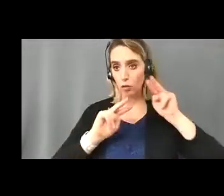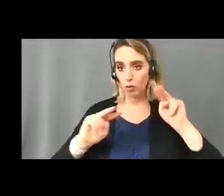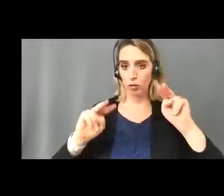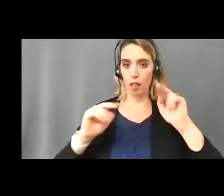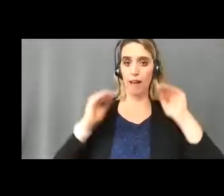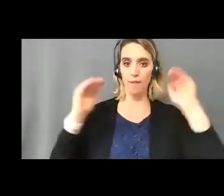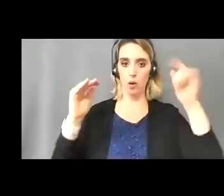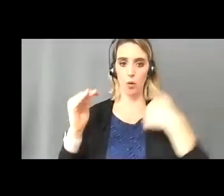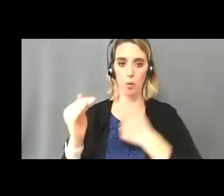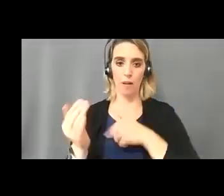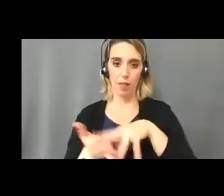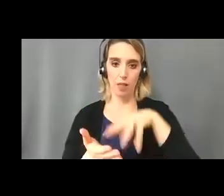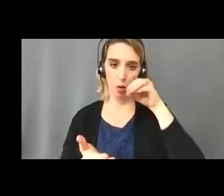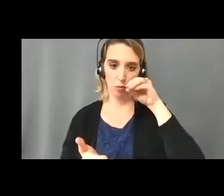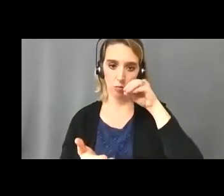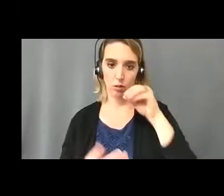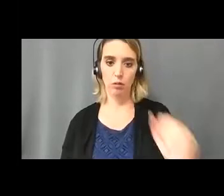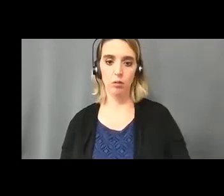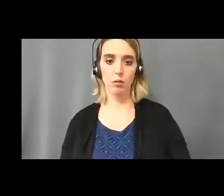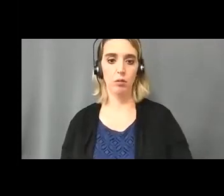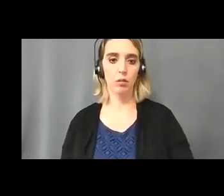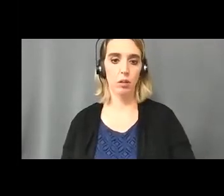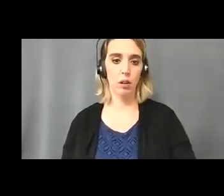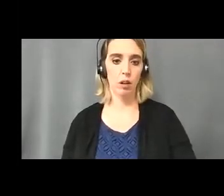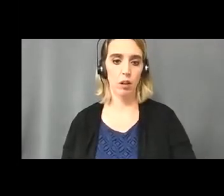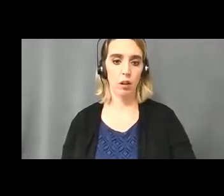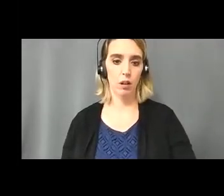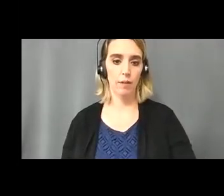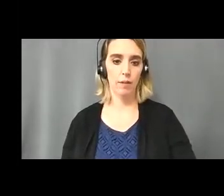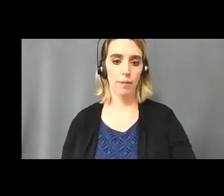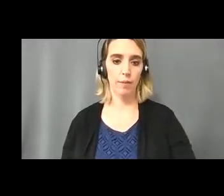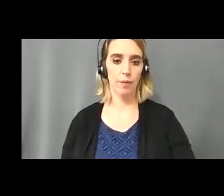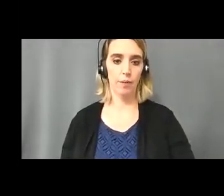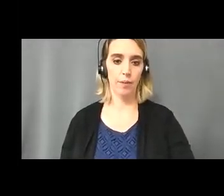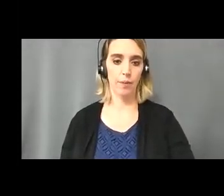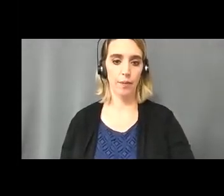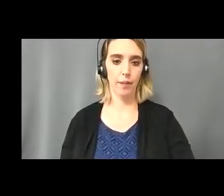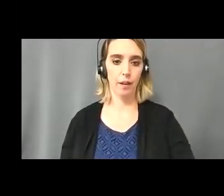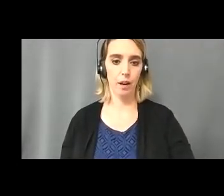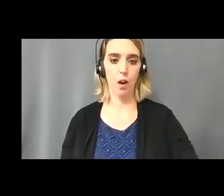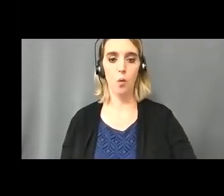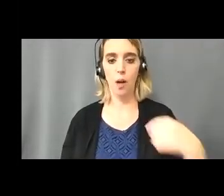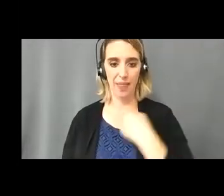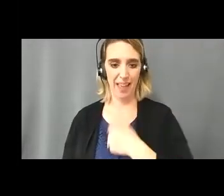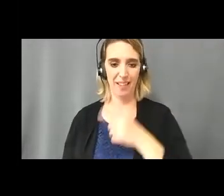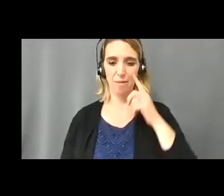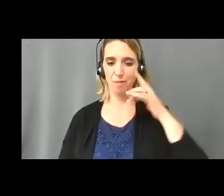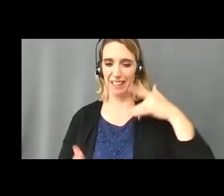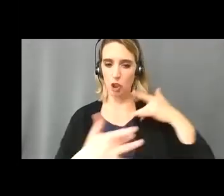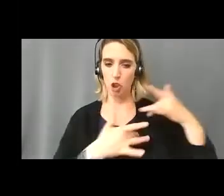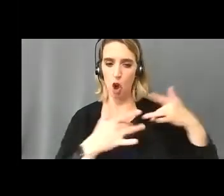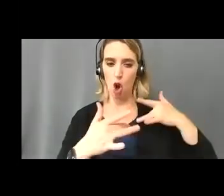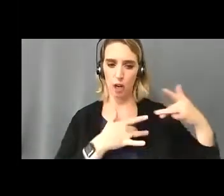through our NAMI helpline is what people have been concerned about this past year.